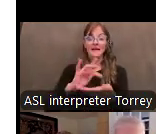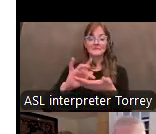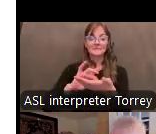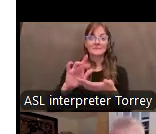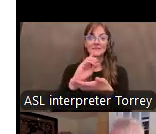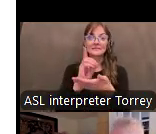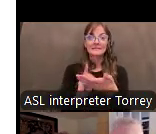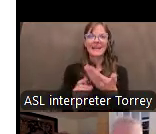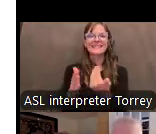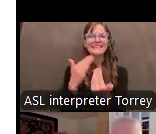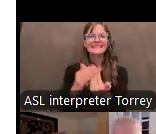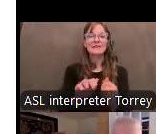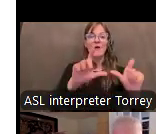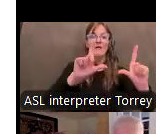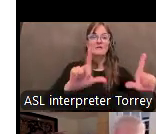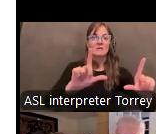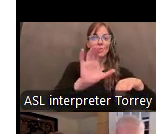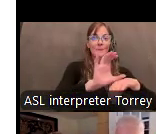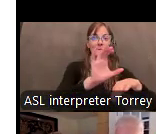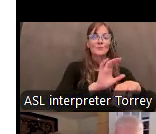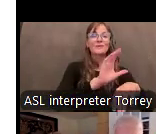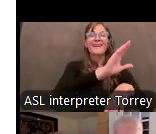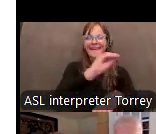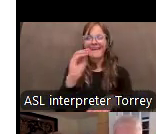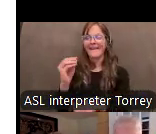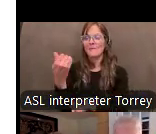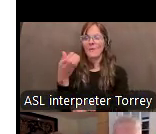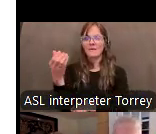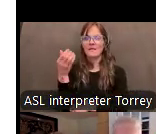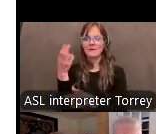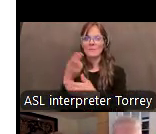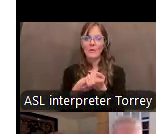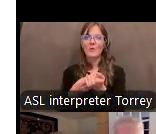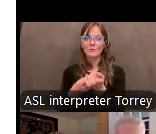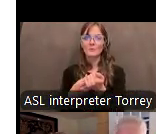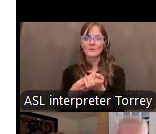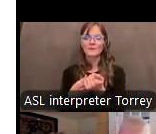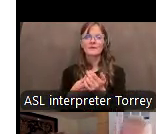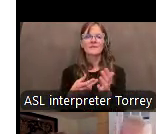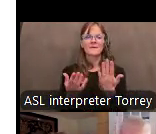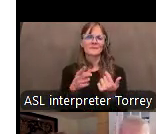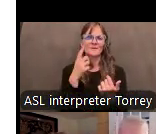but desktop browsers are great for laying something out. A lot of government websites are laid out